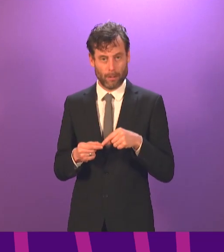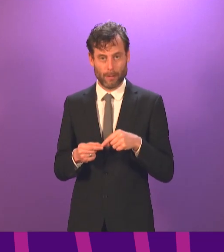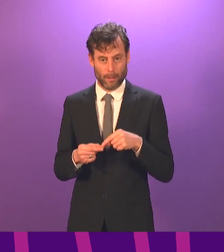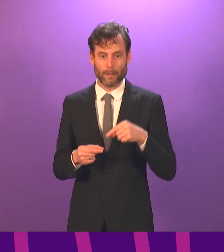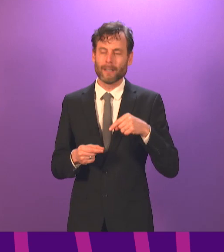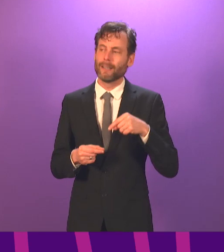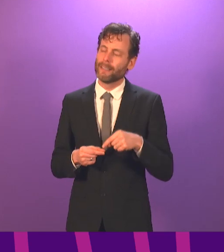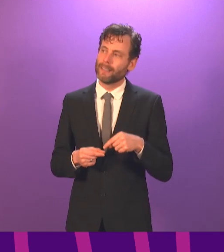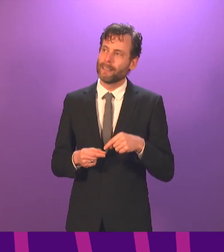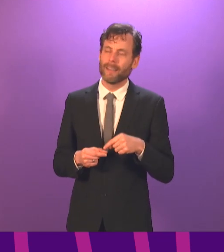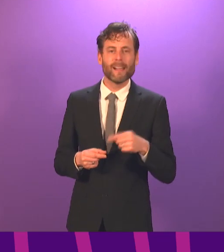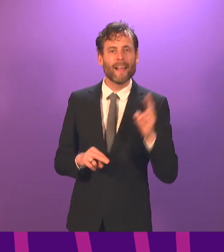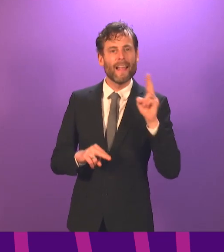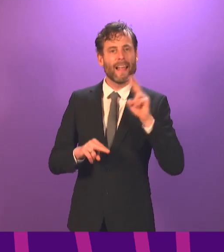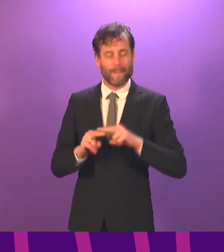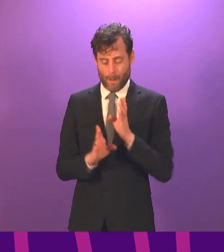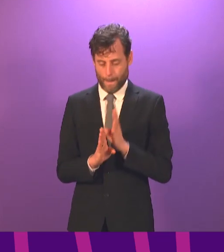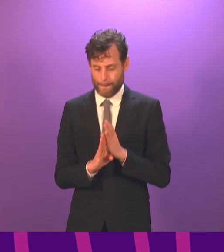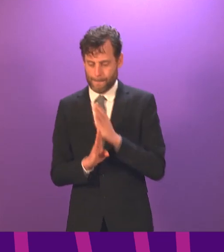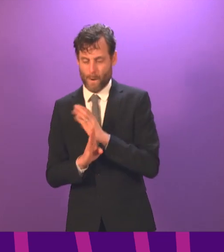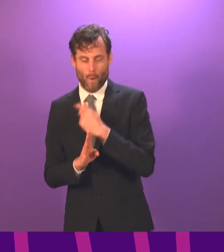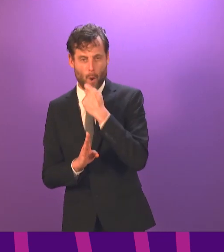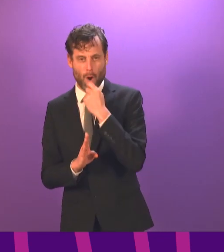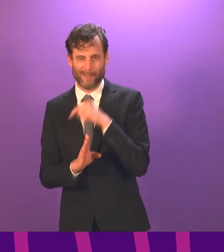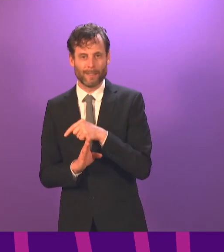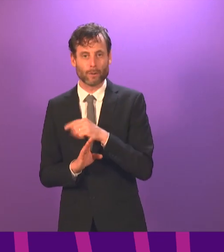value if it is conducted the evening before someone goes to their workplace than if it is